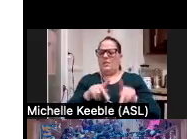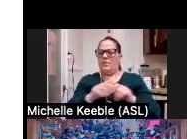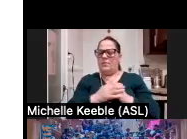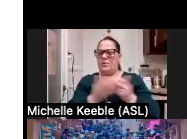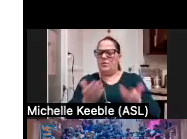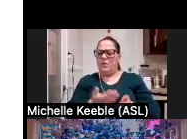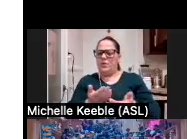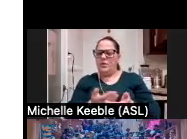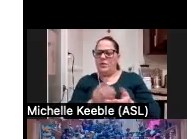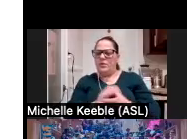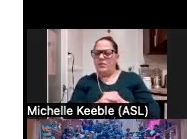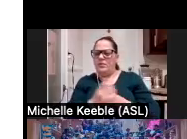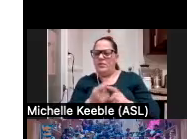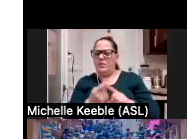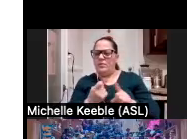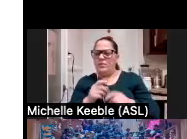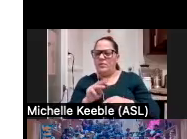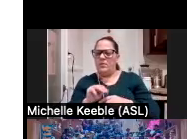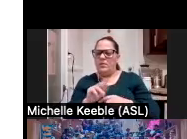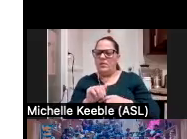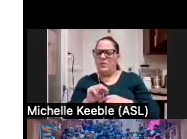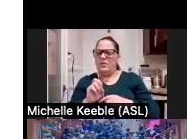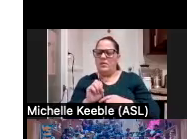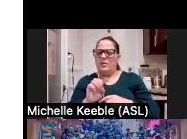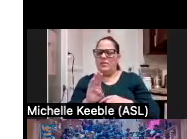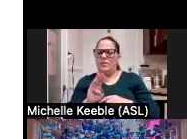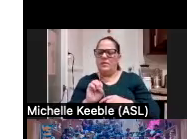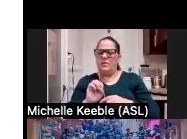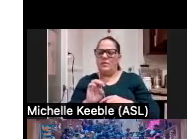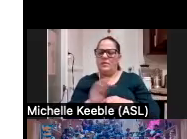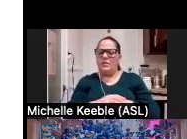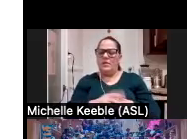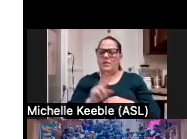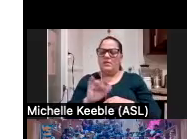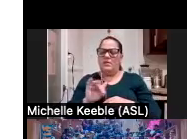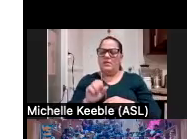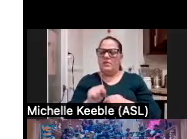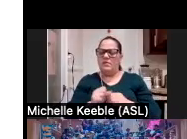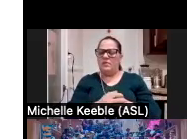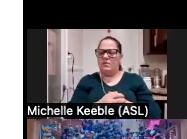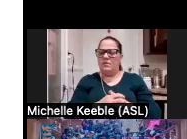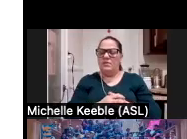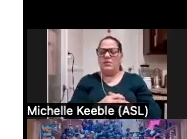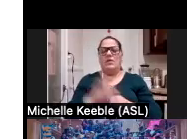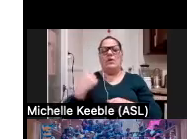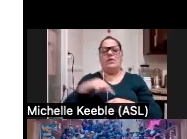um and I'm going to kind of kick us off by um giving you the history of our founder,